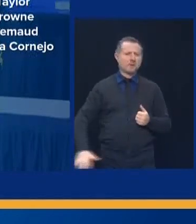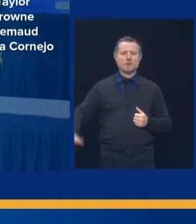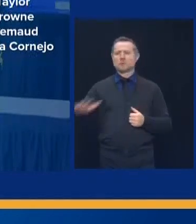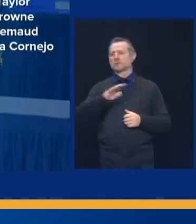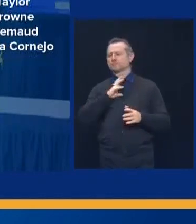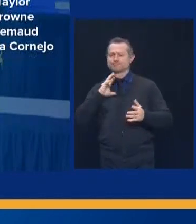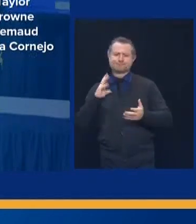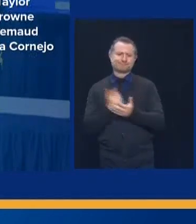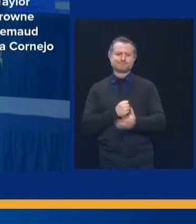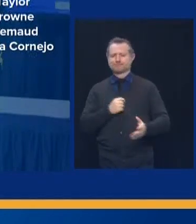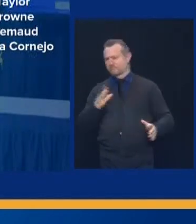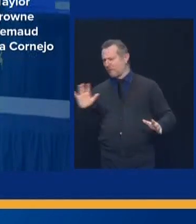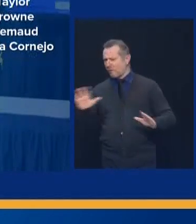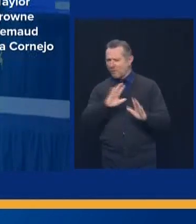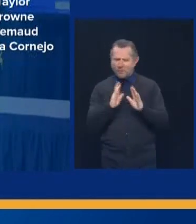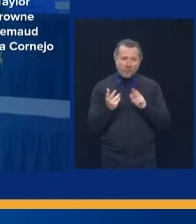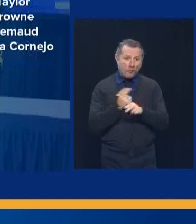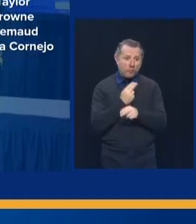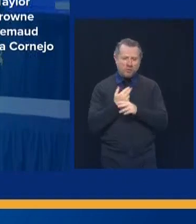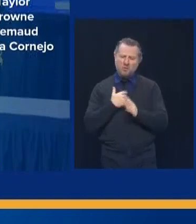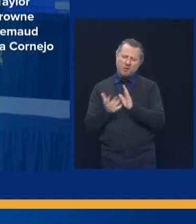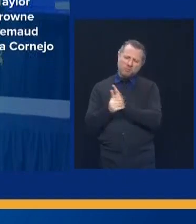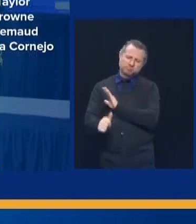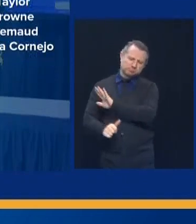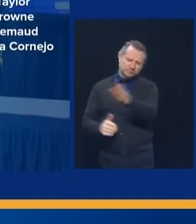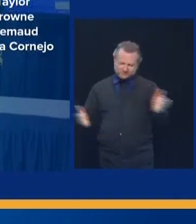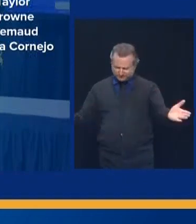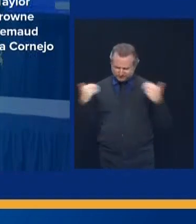AND GOD BLESS THEM. THEY WANT TO HELP.